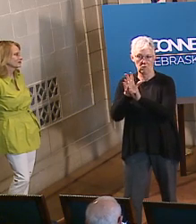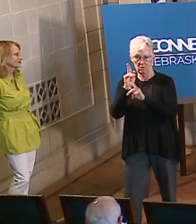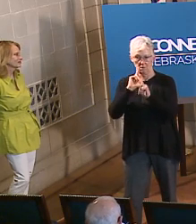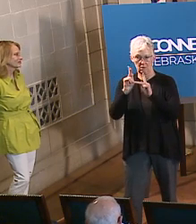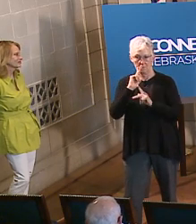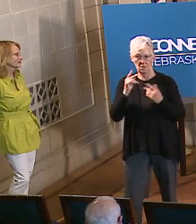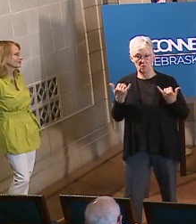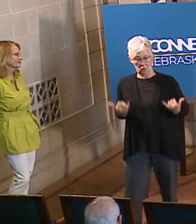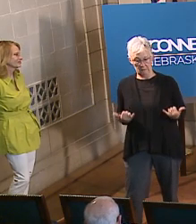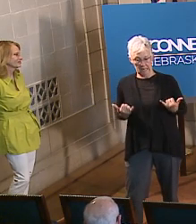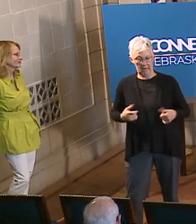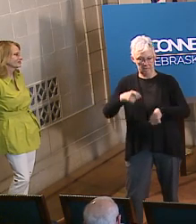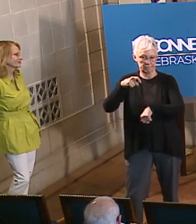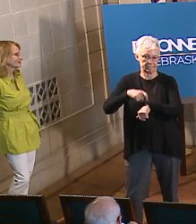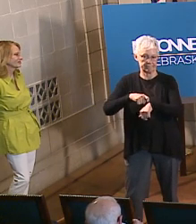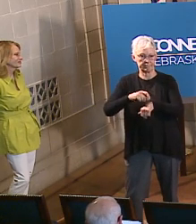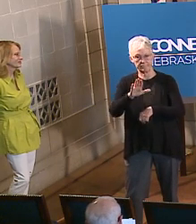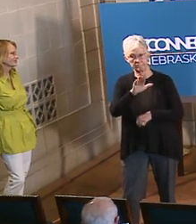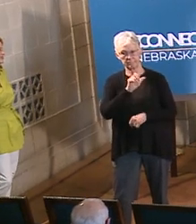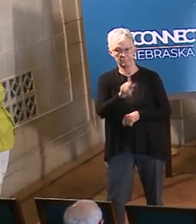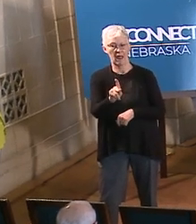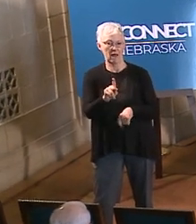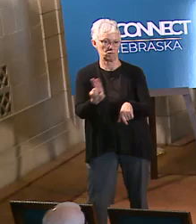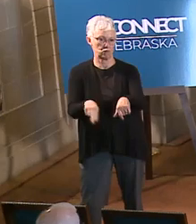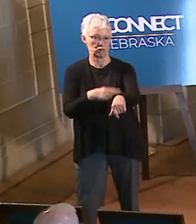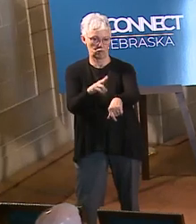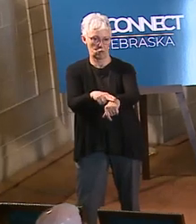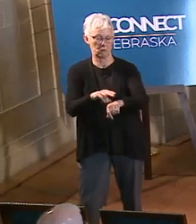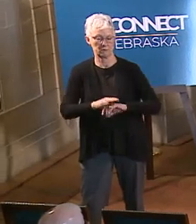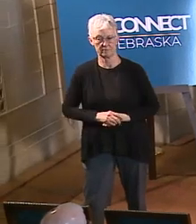HOSPITAL CAPACITY, AND HELP US